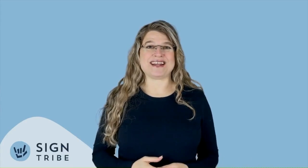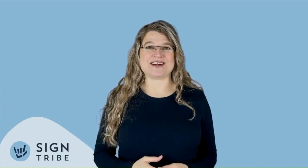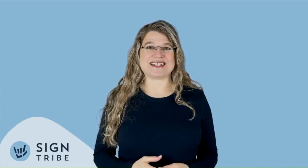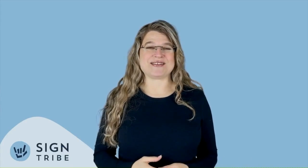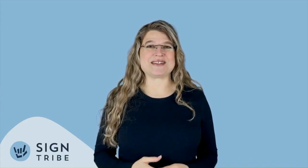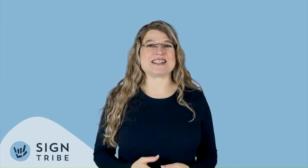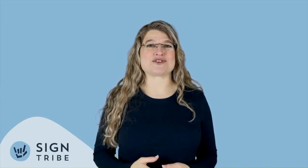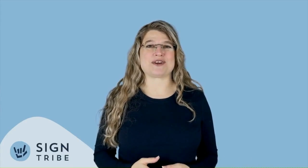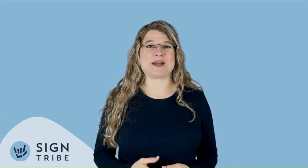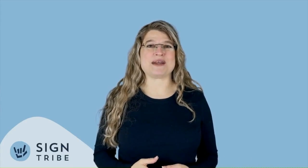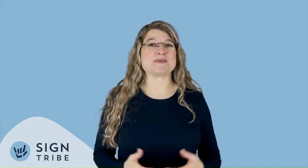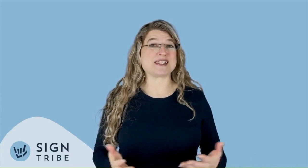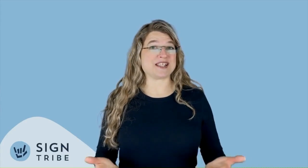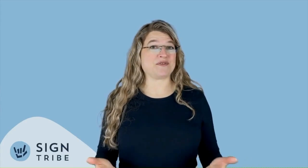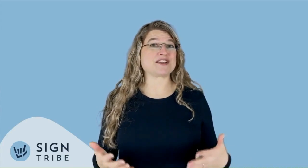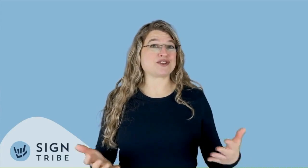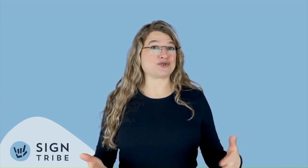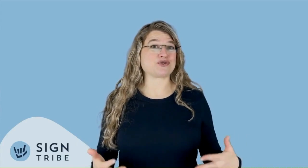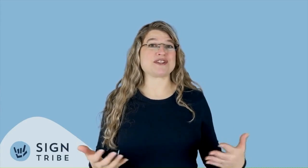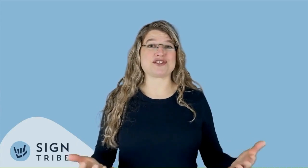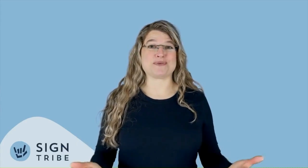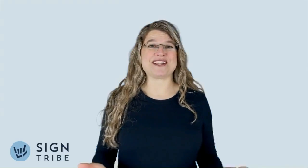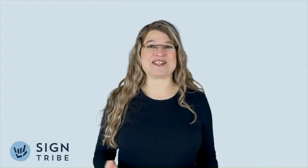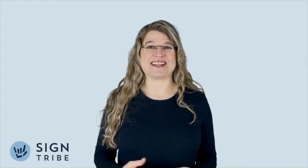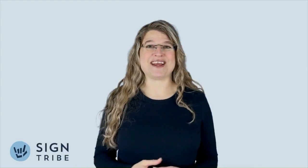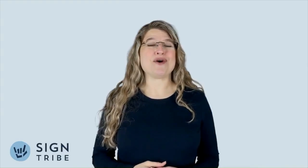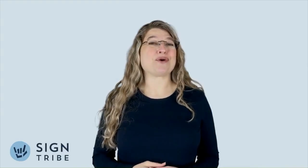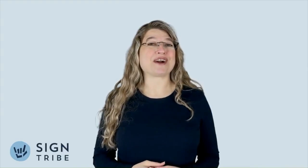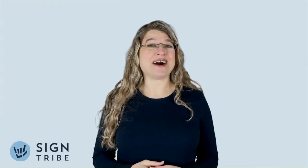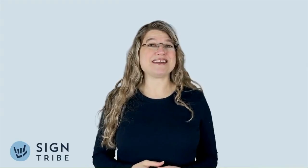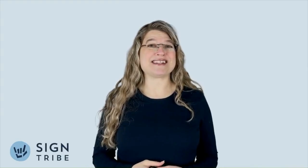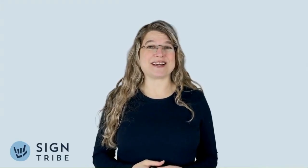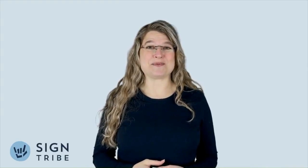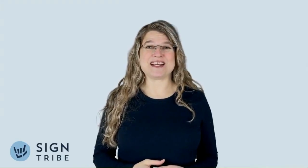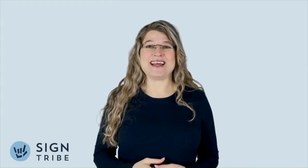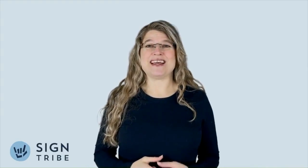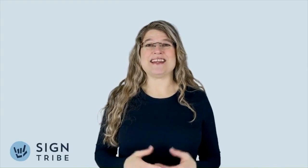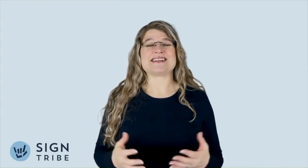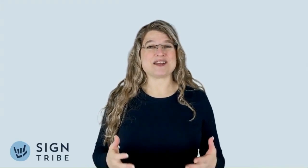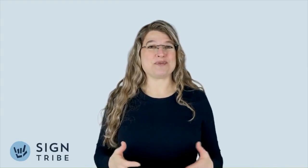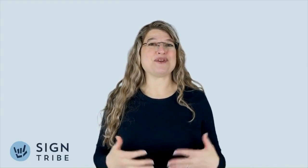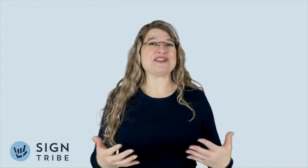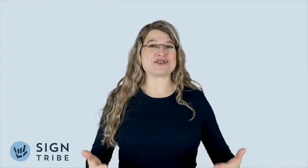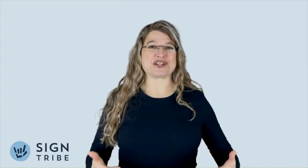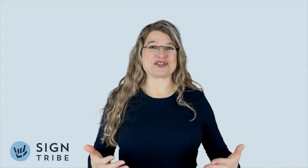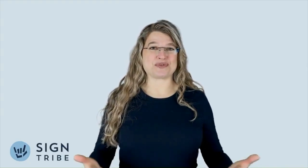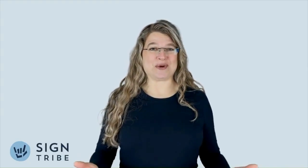narratives that describe a specific social situation or concept in a simple and structured